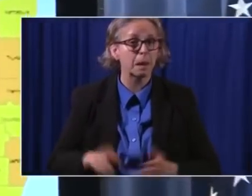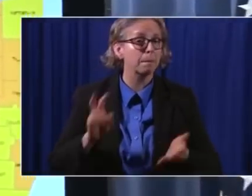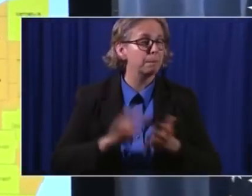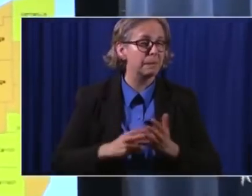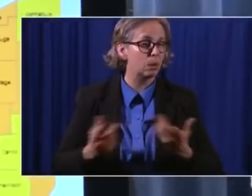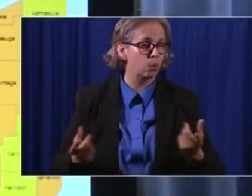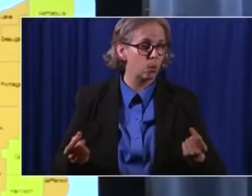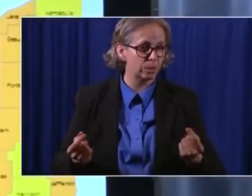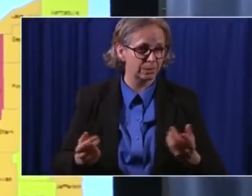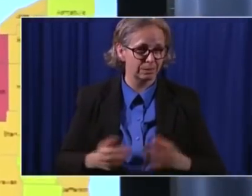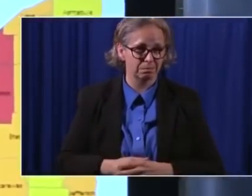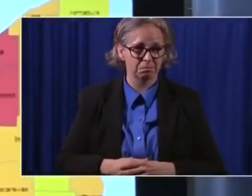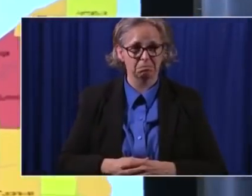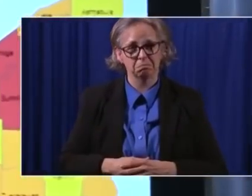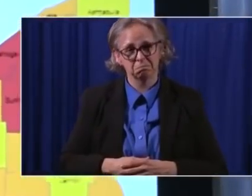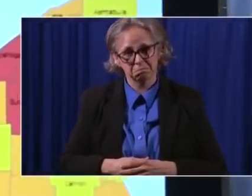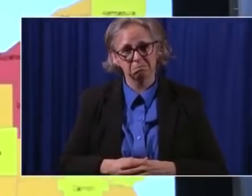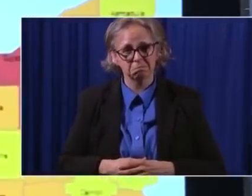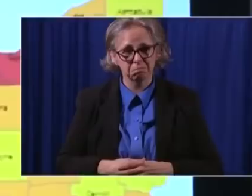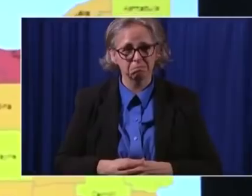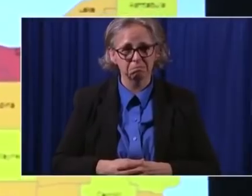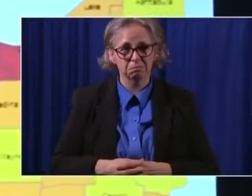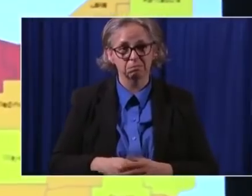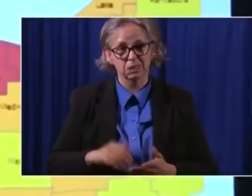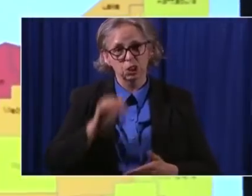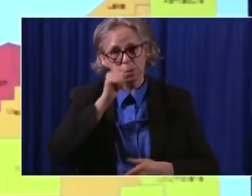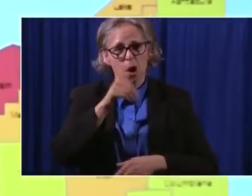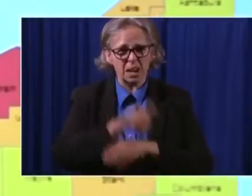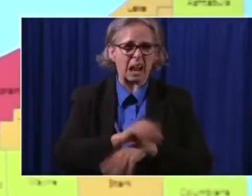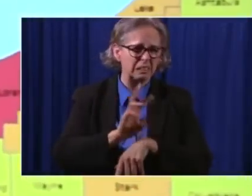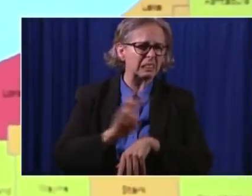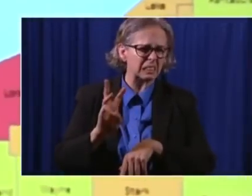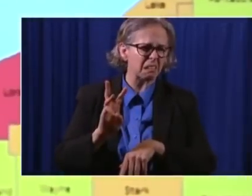TOMORROW NIGHT AS WE HAVE DONE. THOSE COUNTIES LOVE A MANDATORY MASK ORDER.